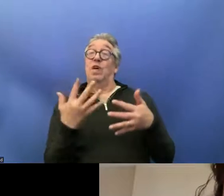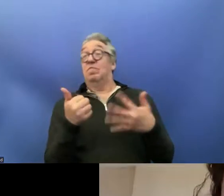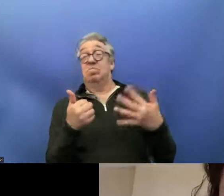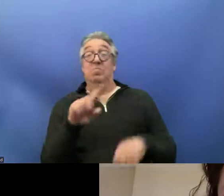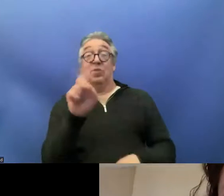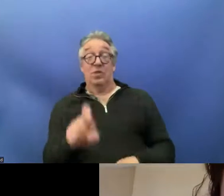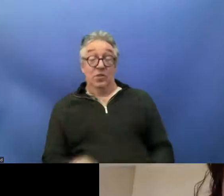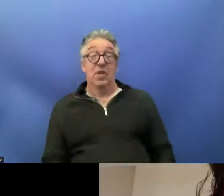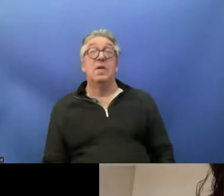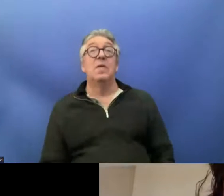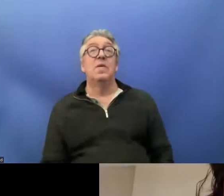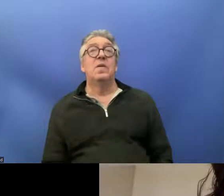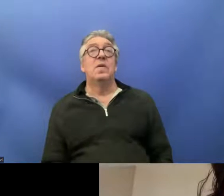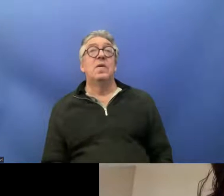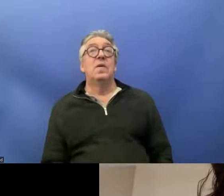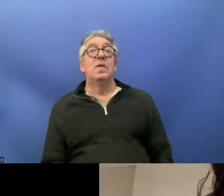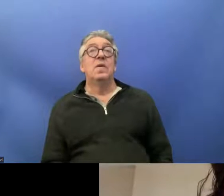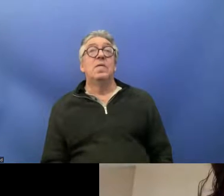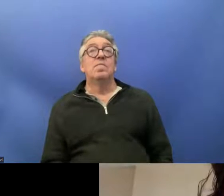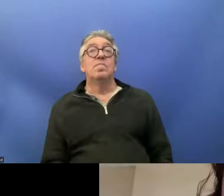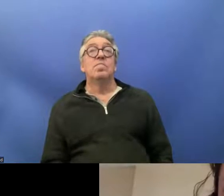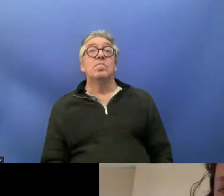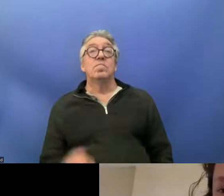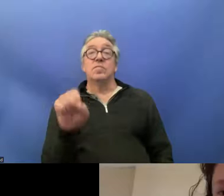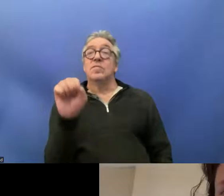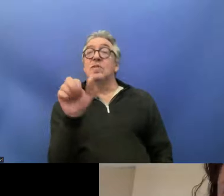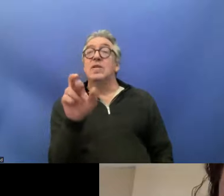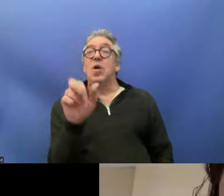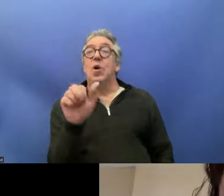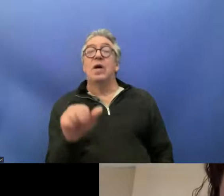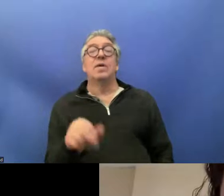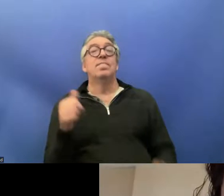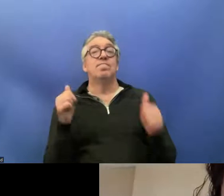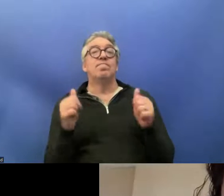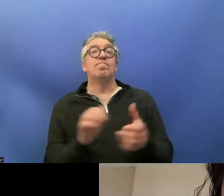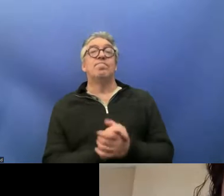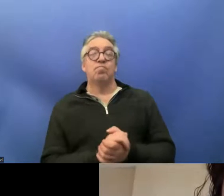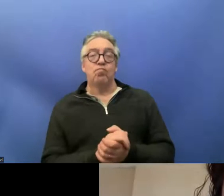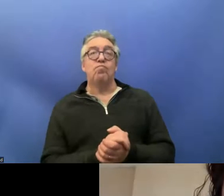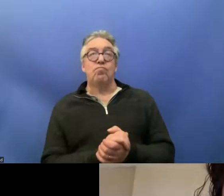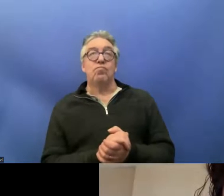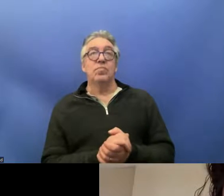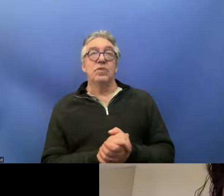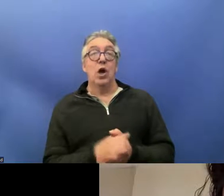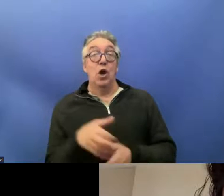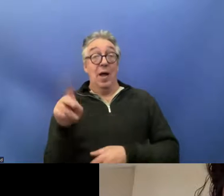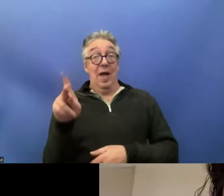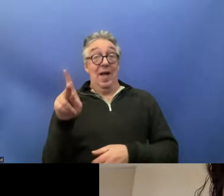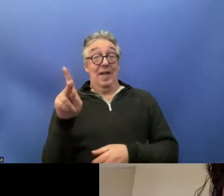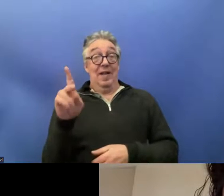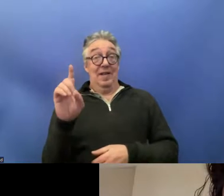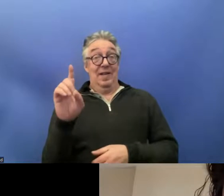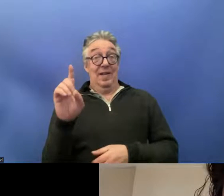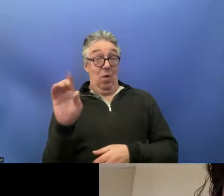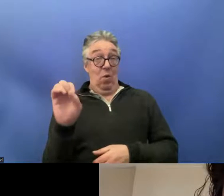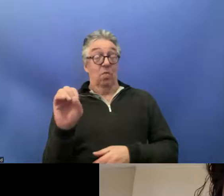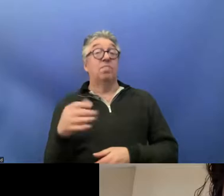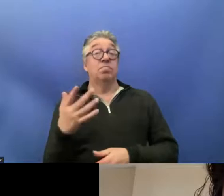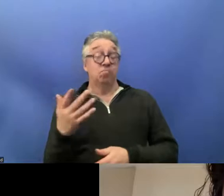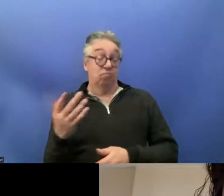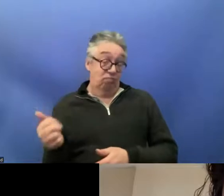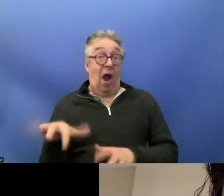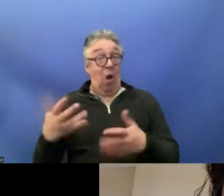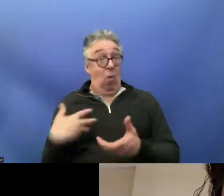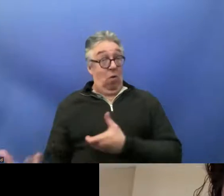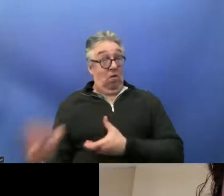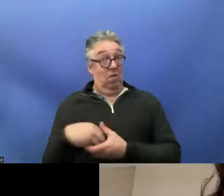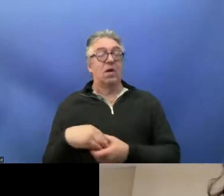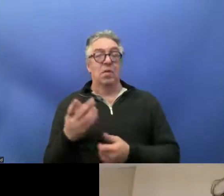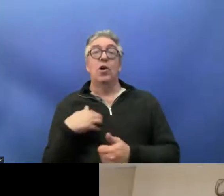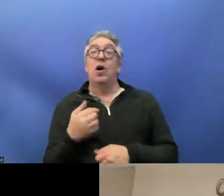In terms of the including of the OPDs, what we did with the survey was, I went to the